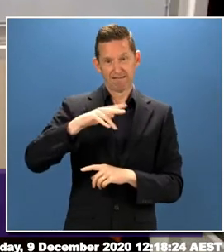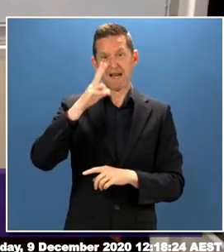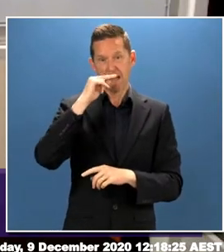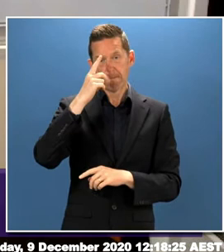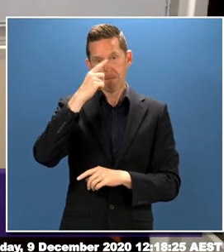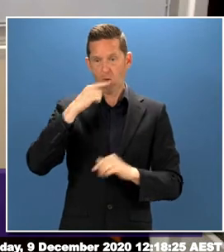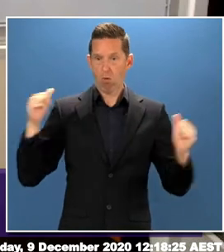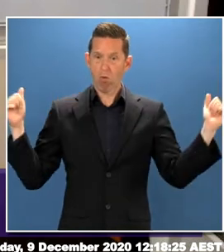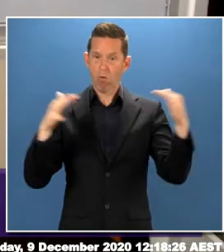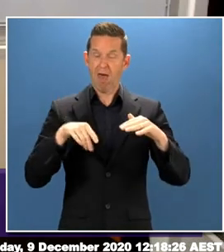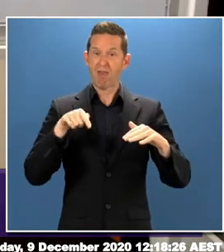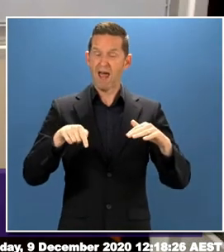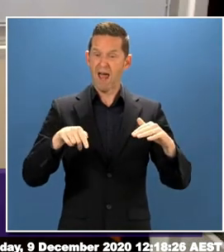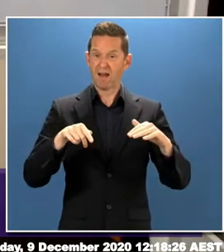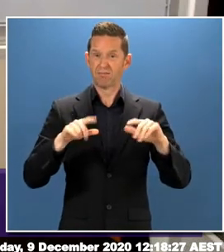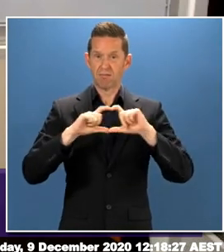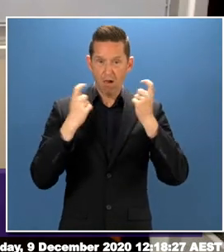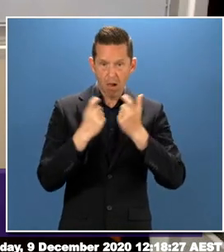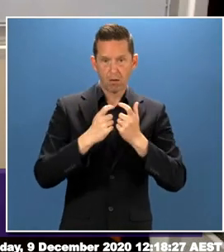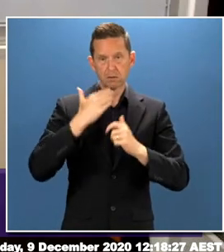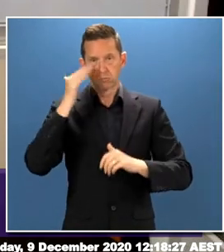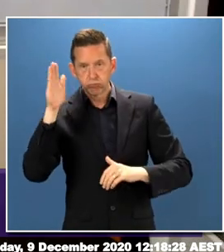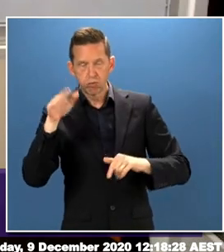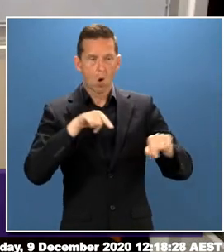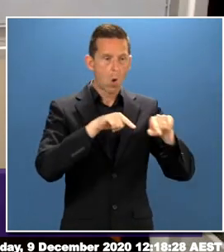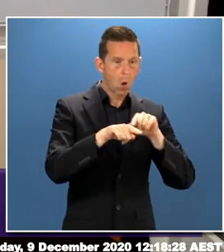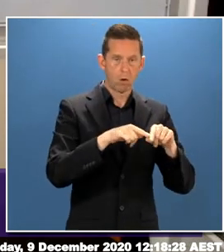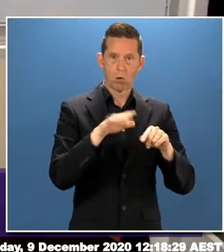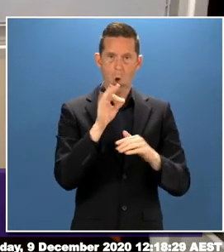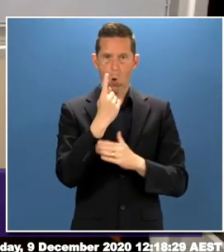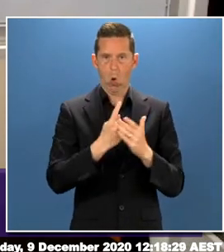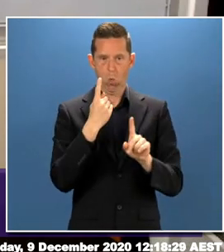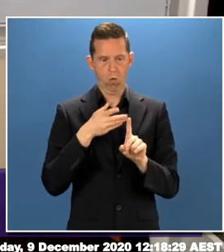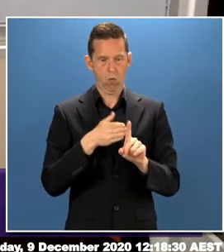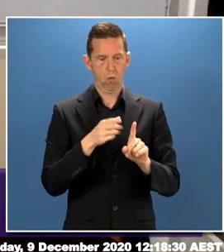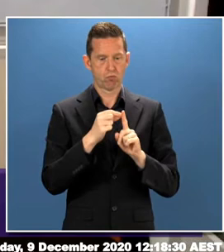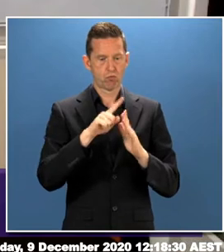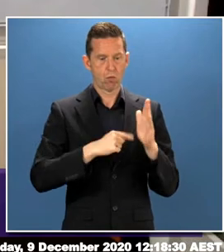So the space has manifest itself into other programs other than the Project21 culture.